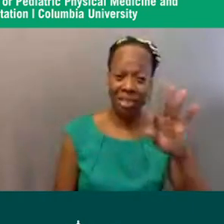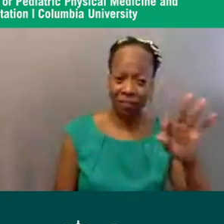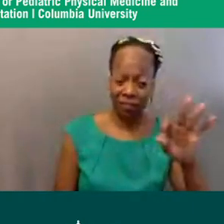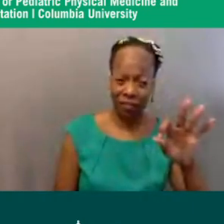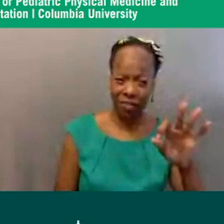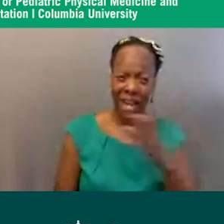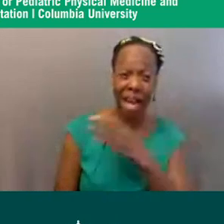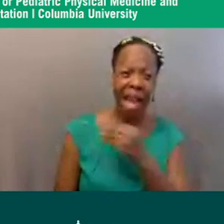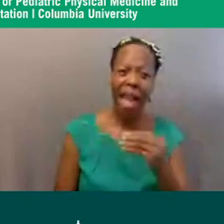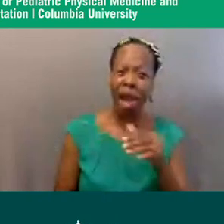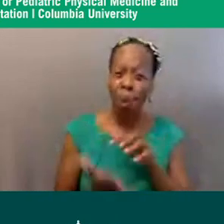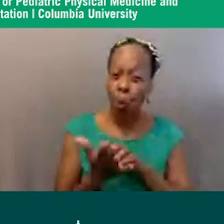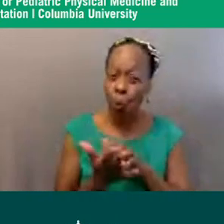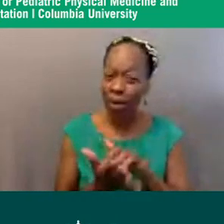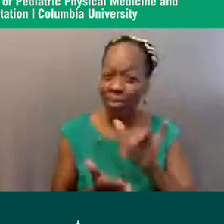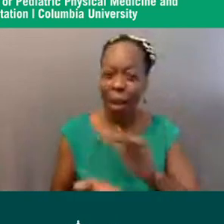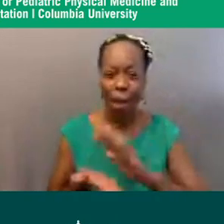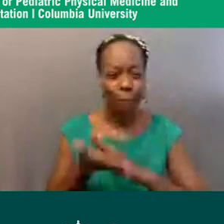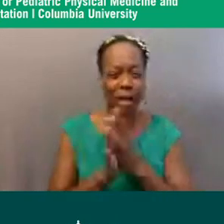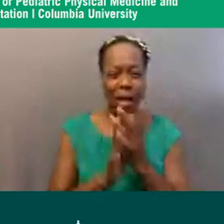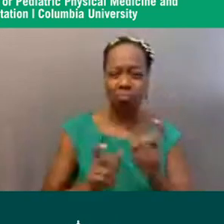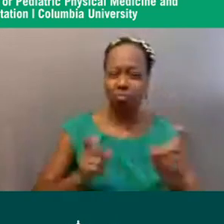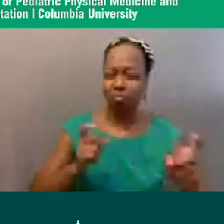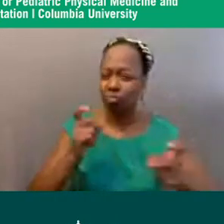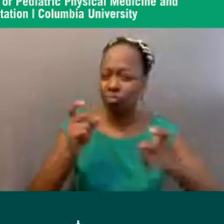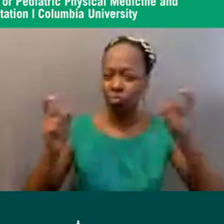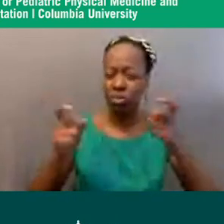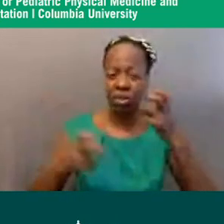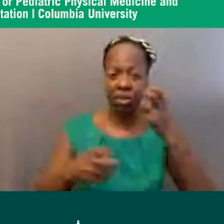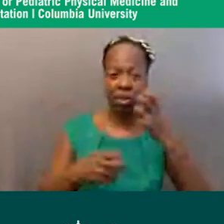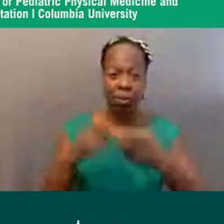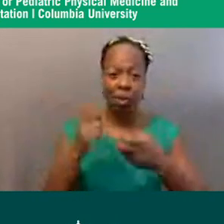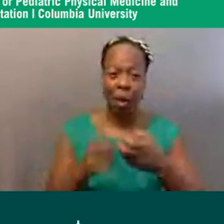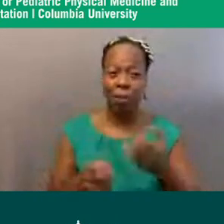that's really a huge problem for our patient to be functional.